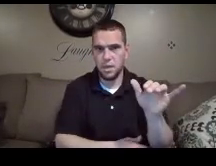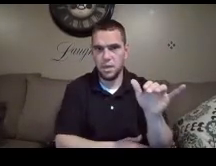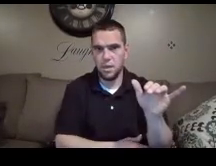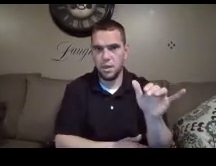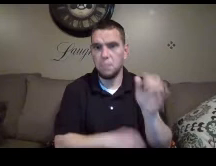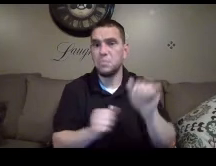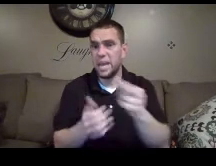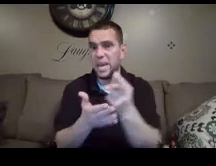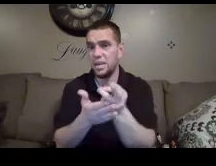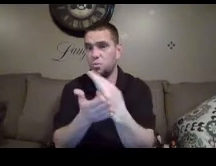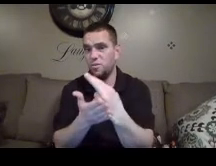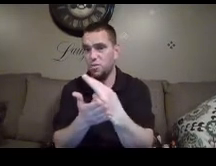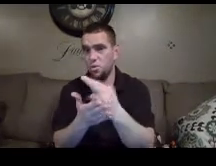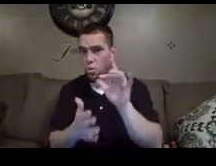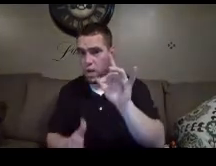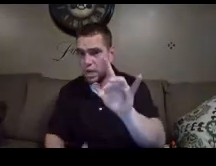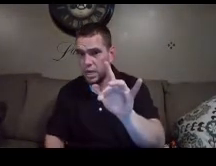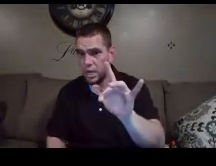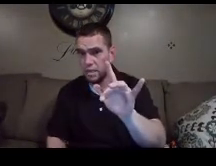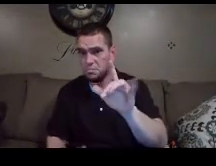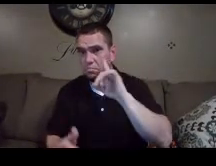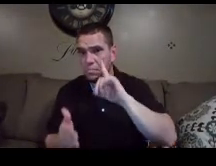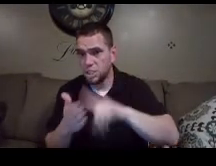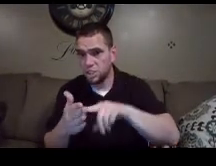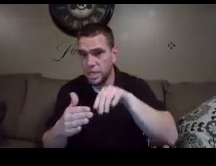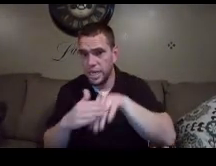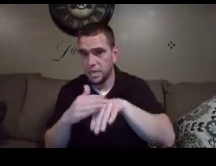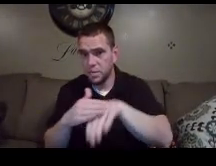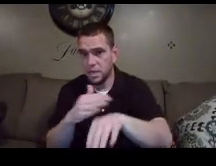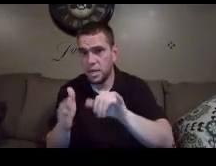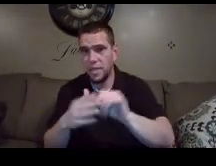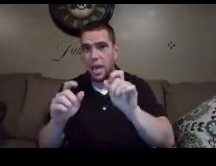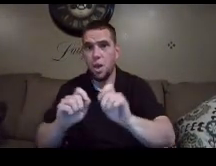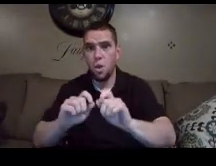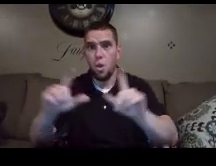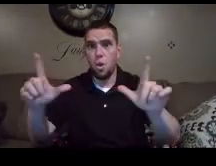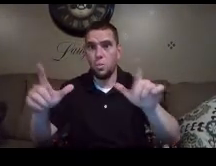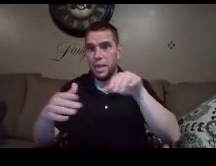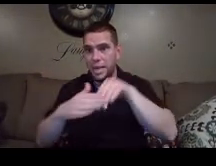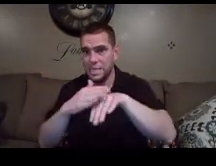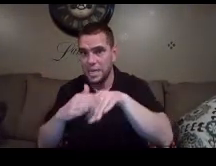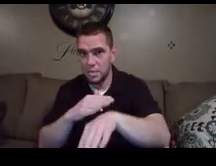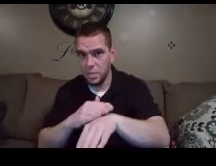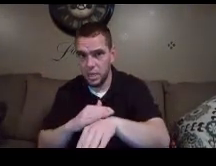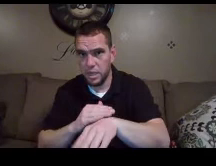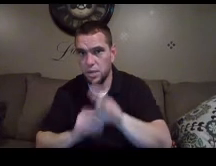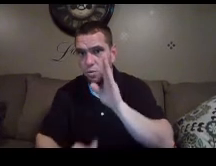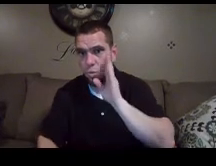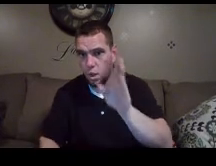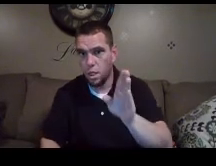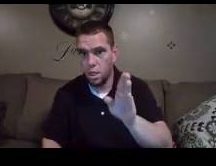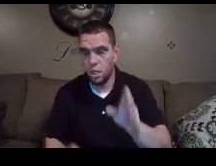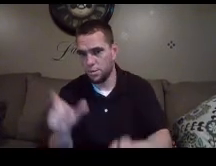and click on check accessibility, which opens the accessibility pane on the right hand side.